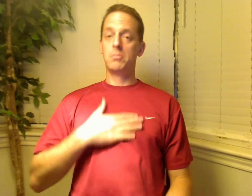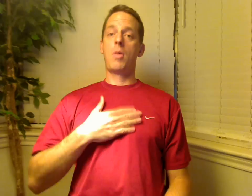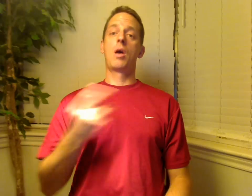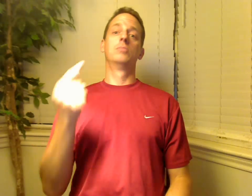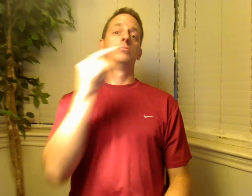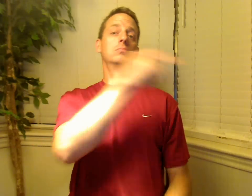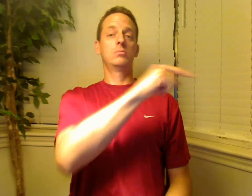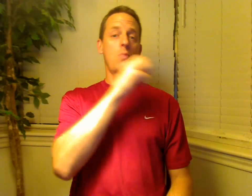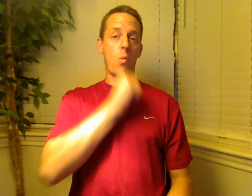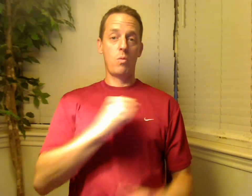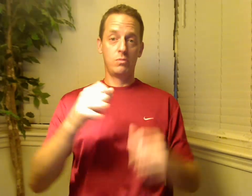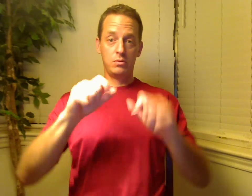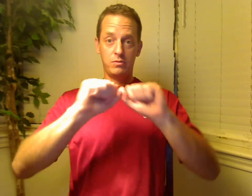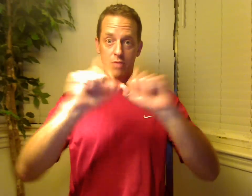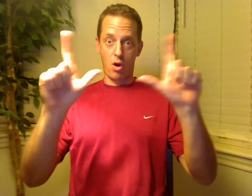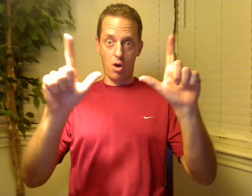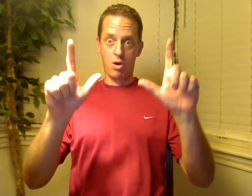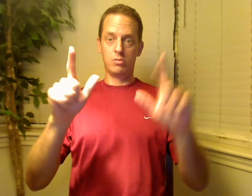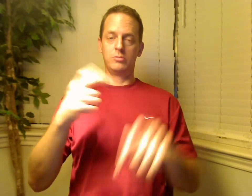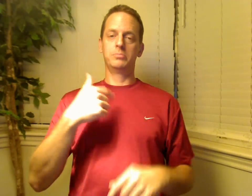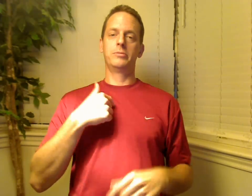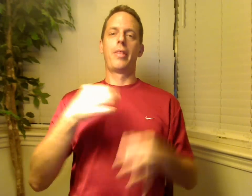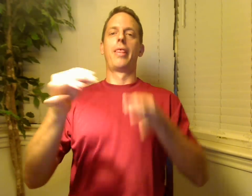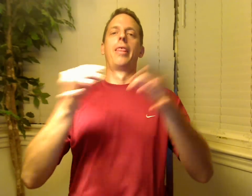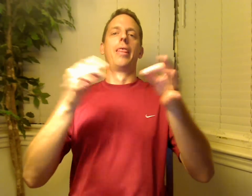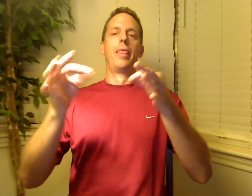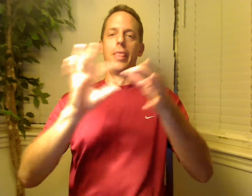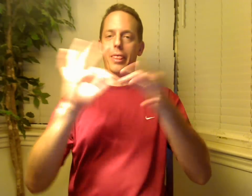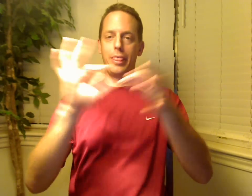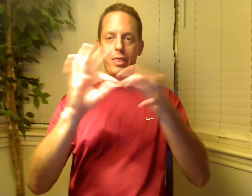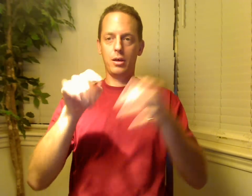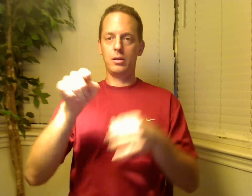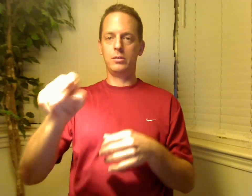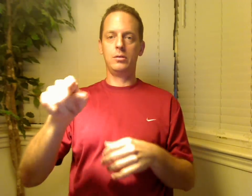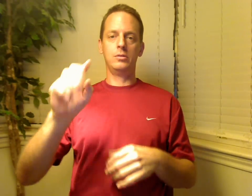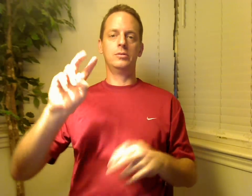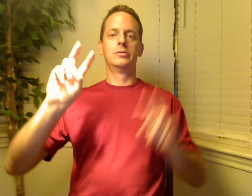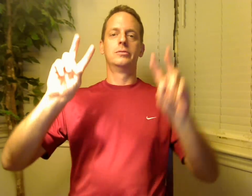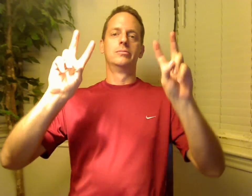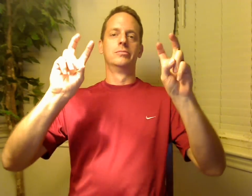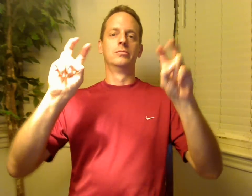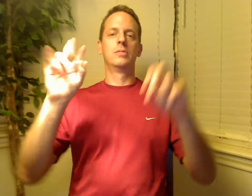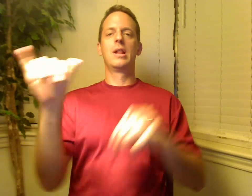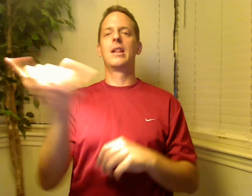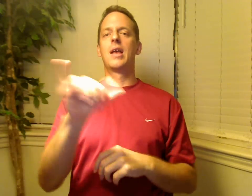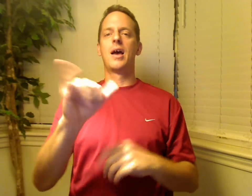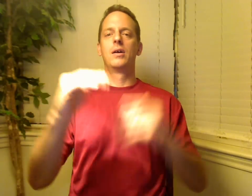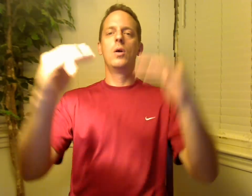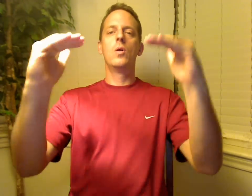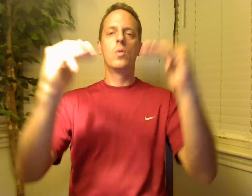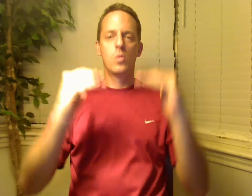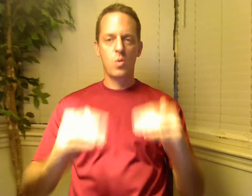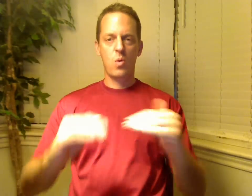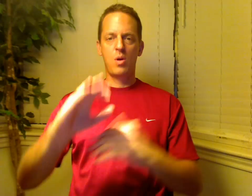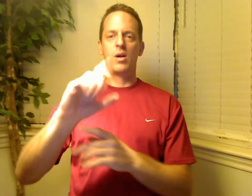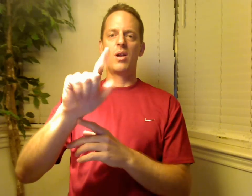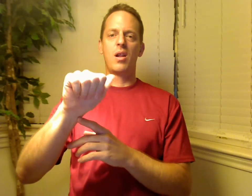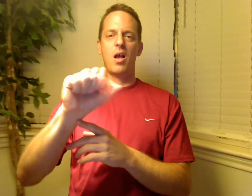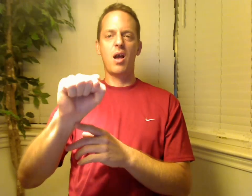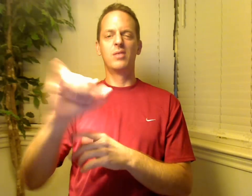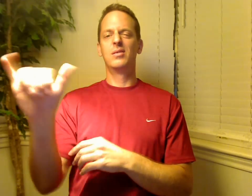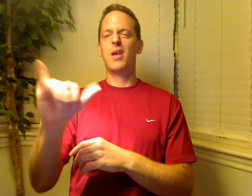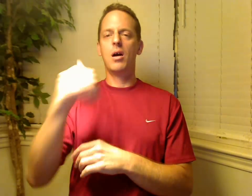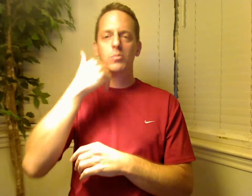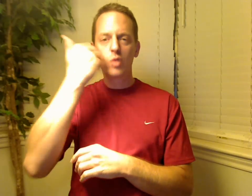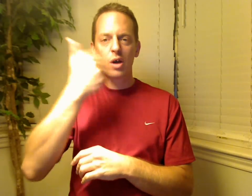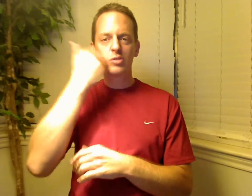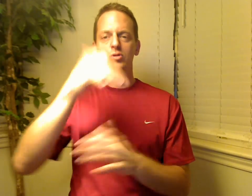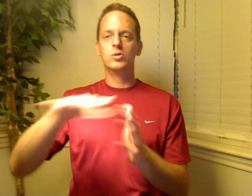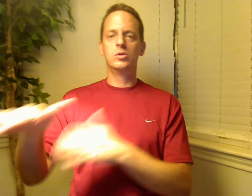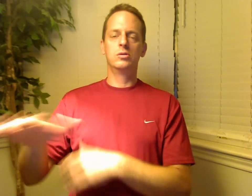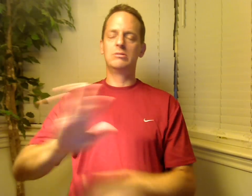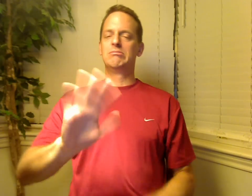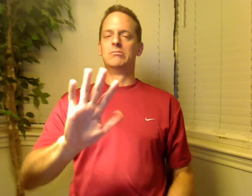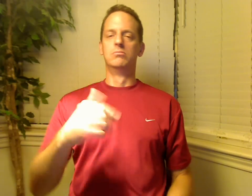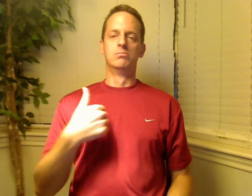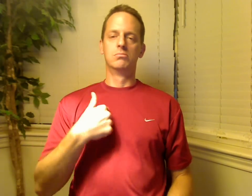In my old vlog, I mentioned that truckers are in low class category like prostitutes, gamblers, etc.